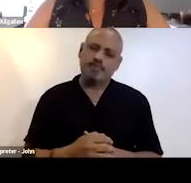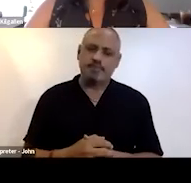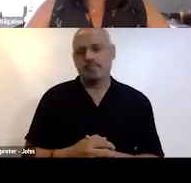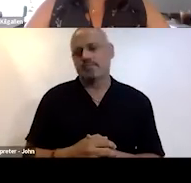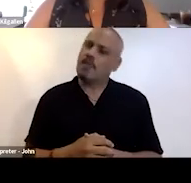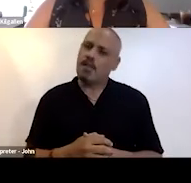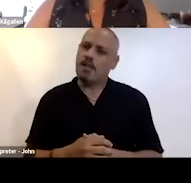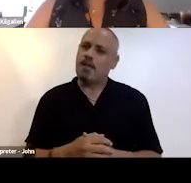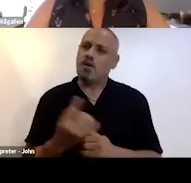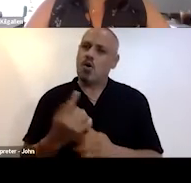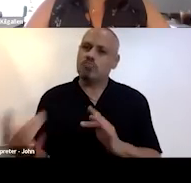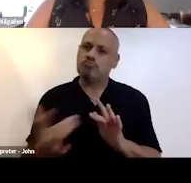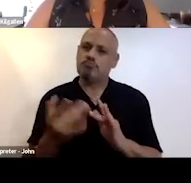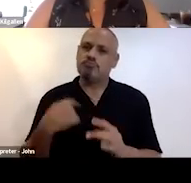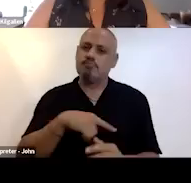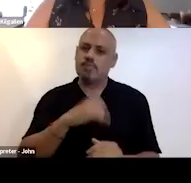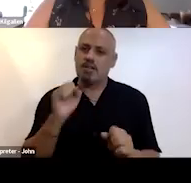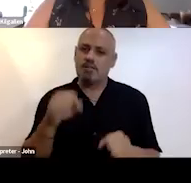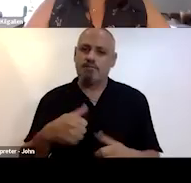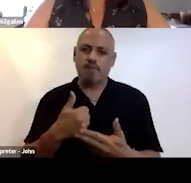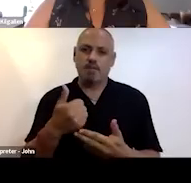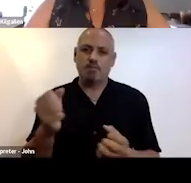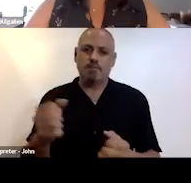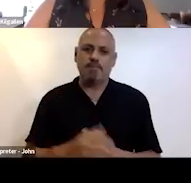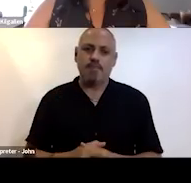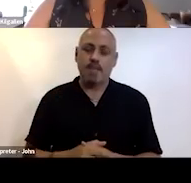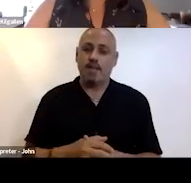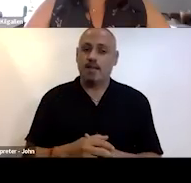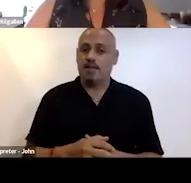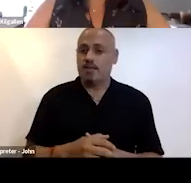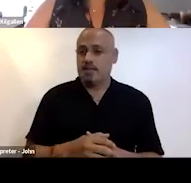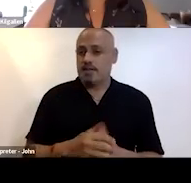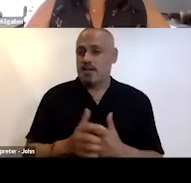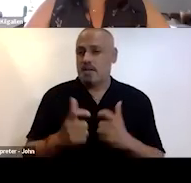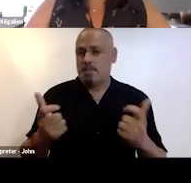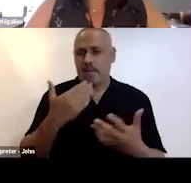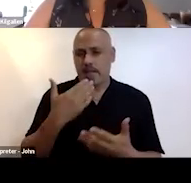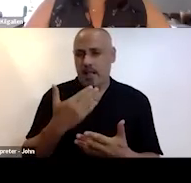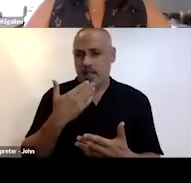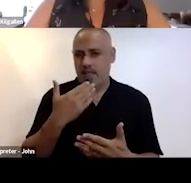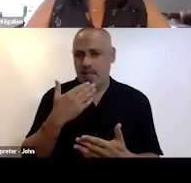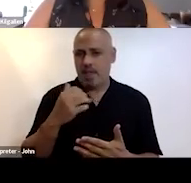And always reach out to us if we can be of any help. So with that, huge, huge thank you to today's panelists.